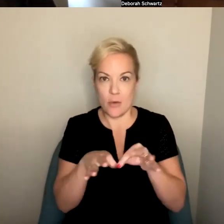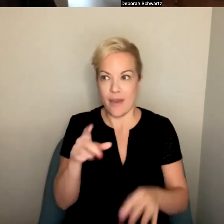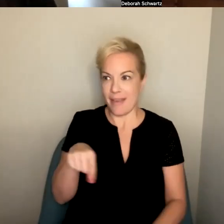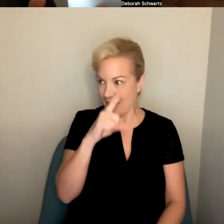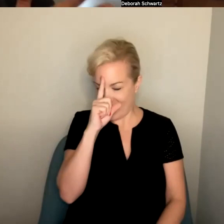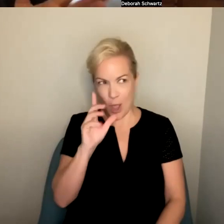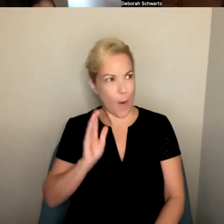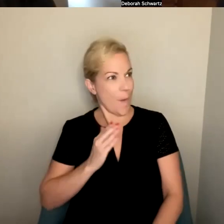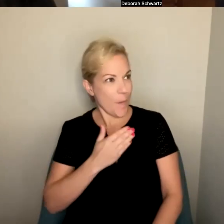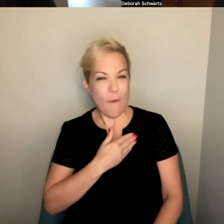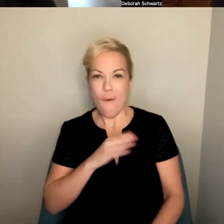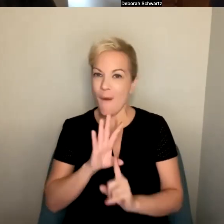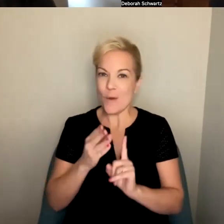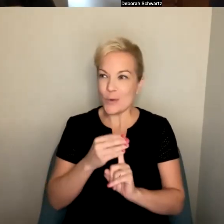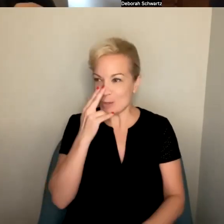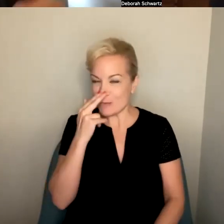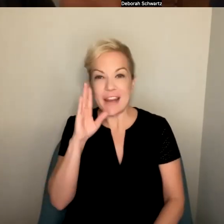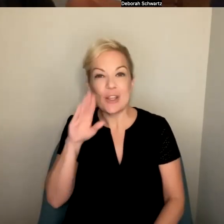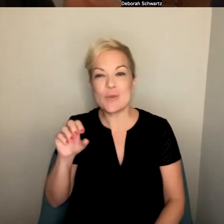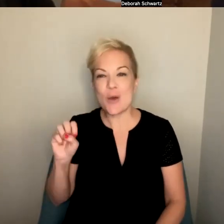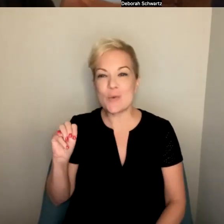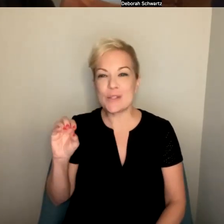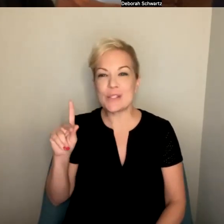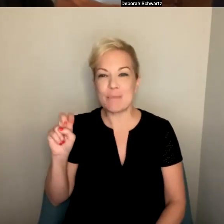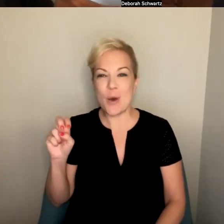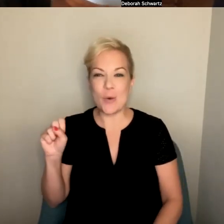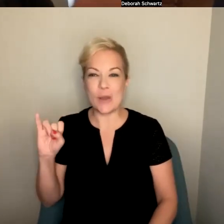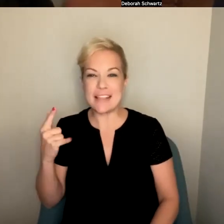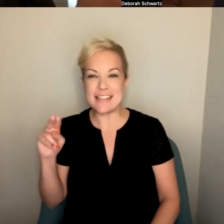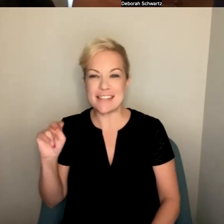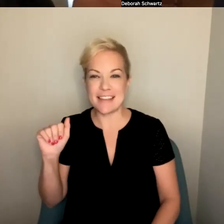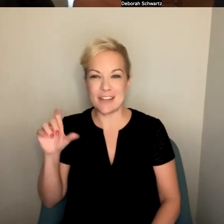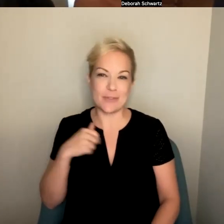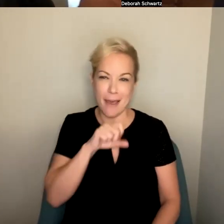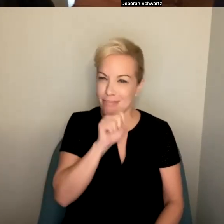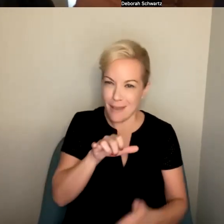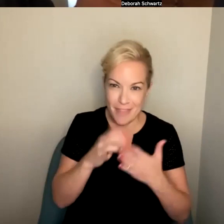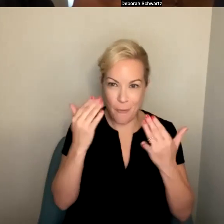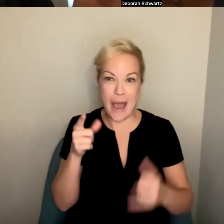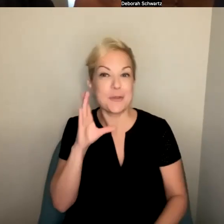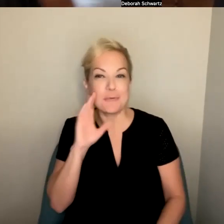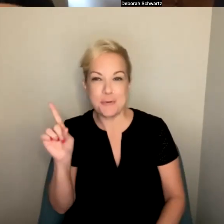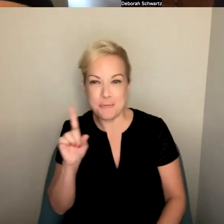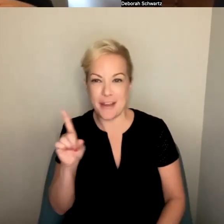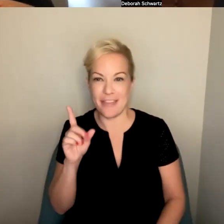I think I loved Smoke Signals when I used to go to theater and watch it because you can tell where the Indigenous people were in the audience or the Indian people were because we'd laugh at the